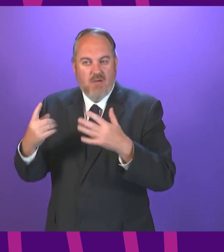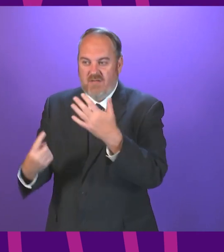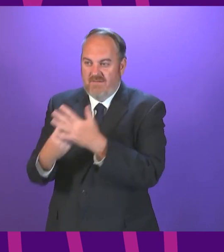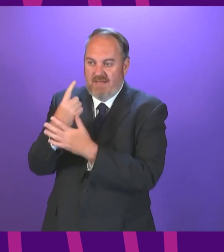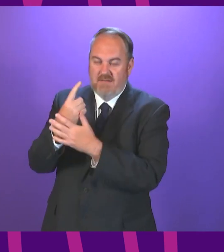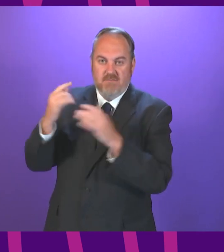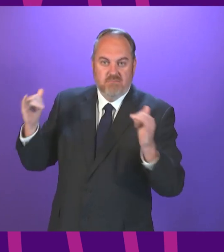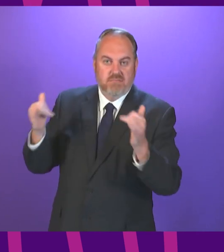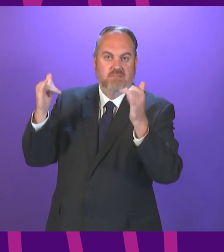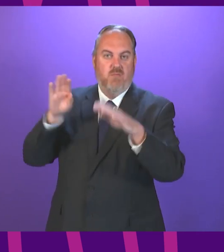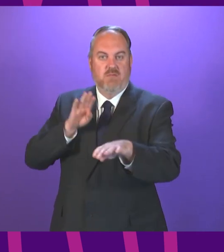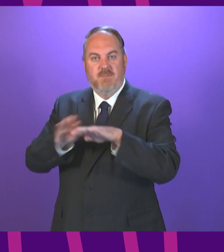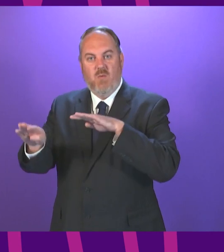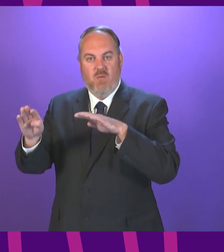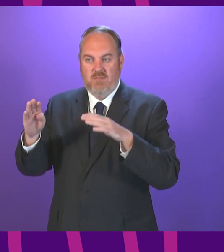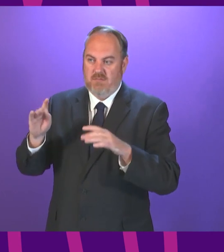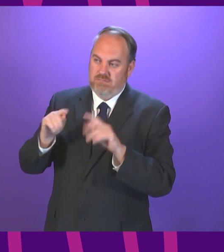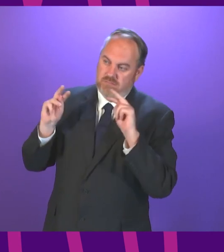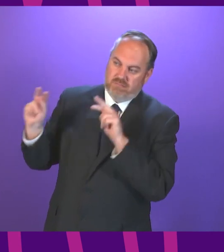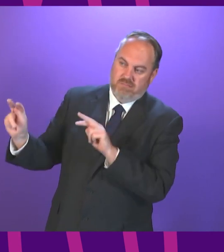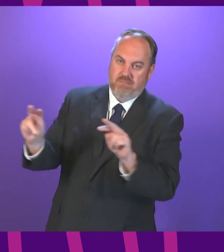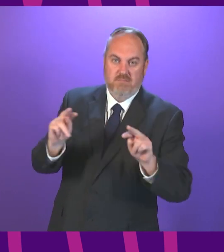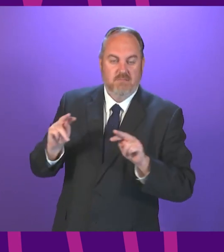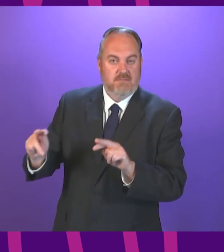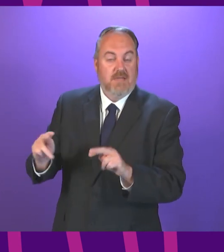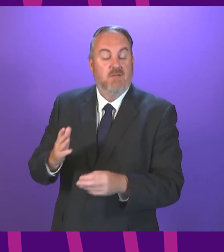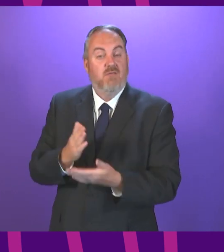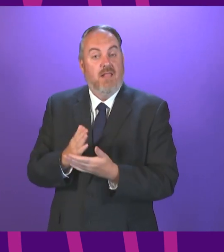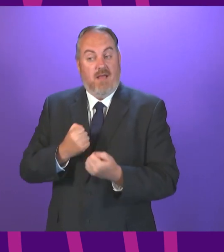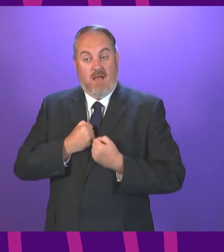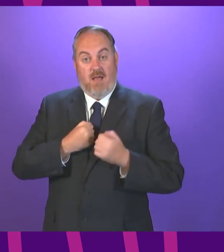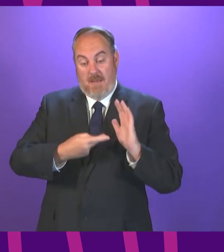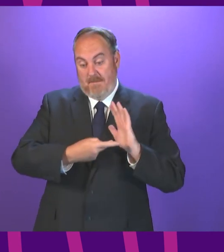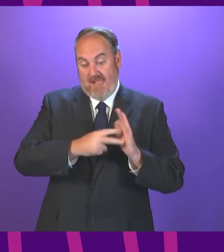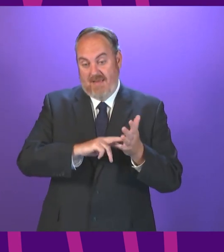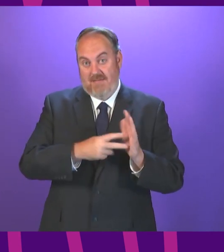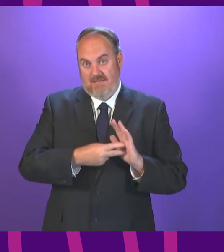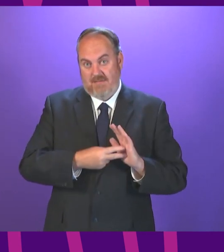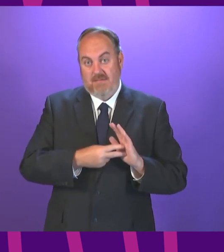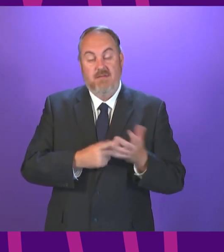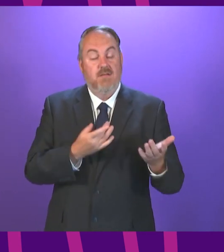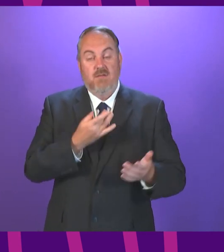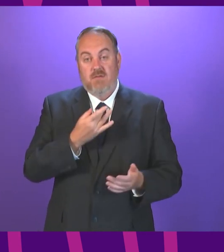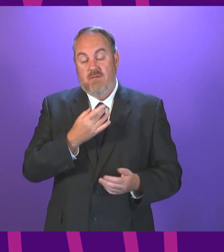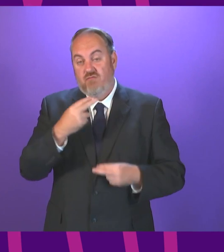I turn now to the modifications to our indicative plans. First, hospitality venues in level 0—in all